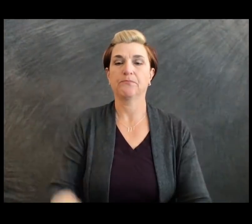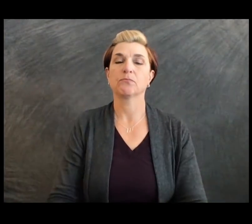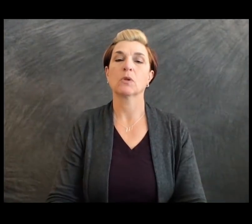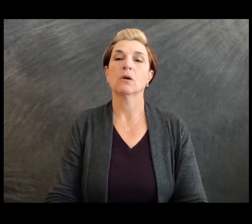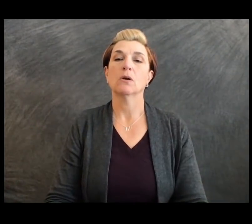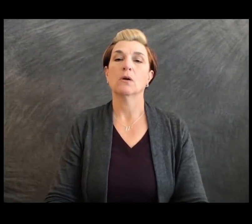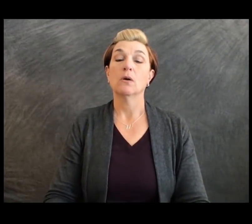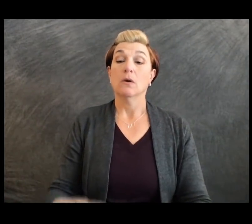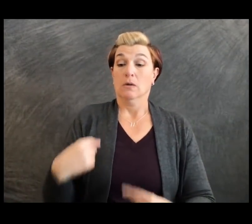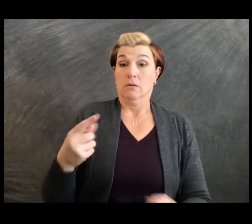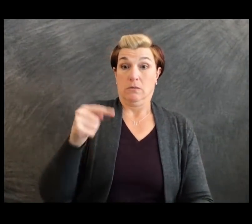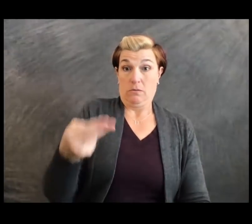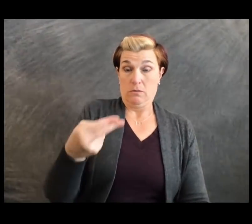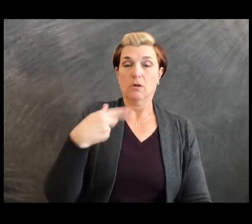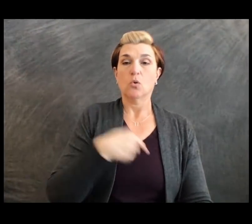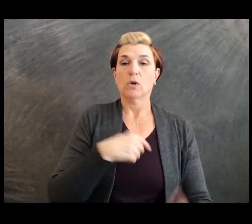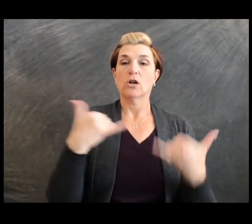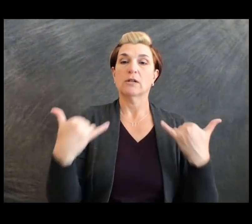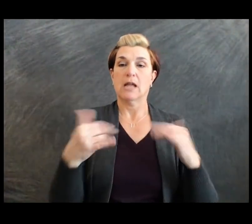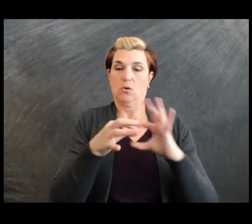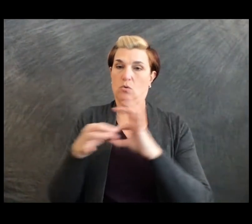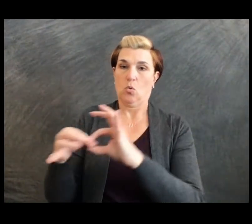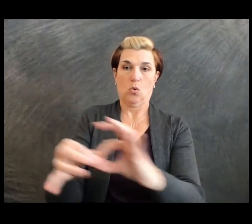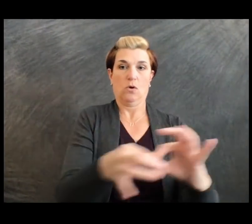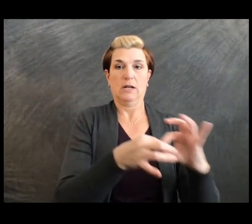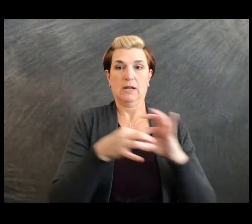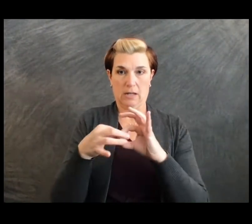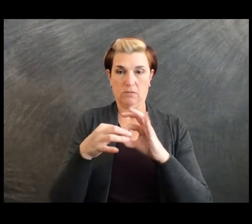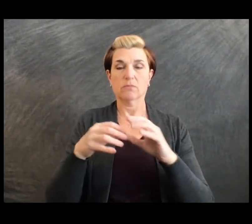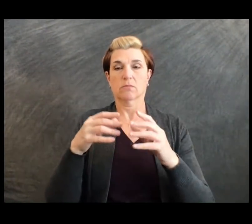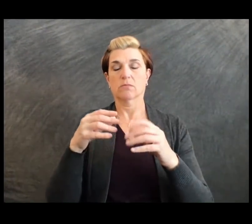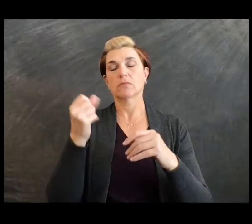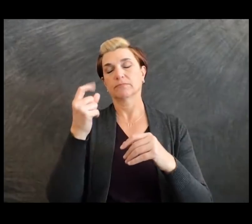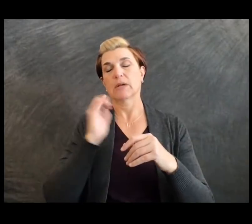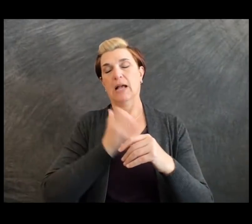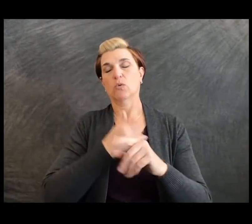National Coordination Response Coordination Center and additionally all